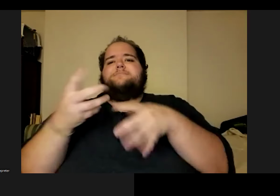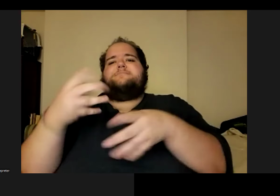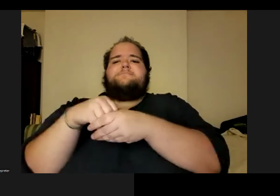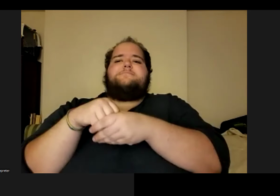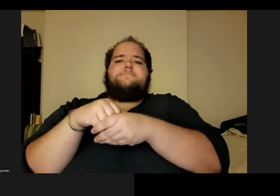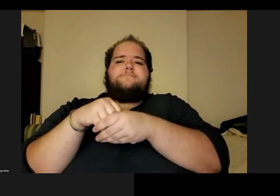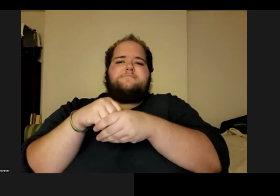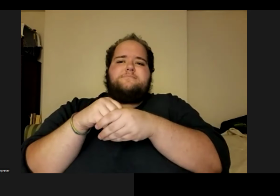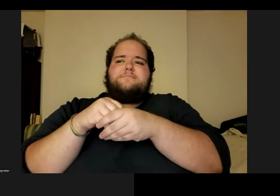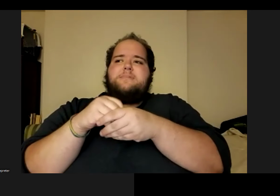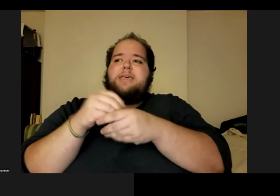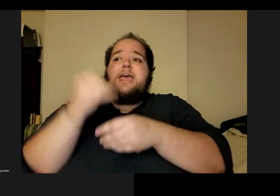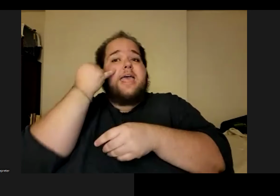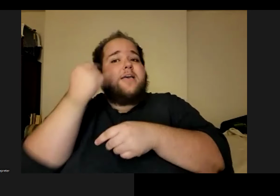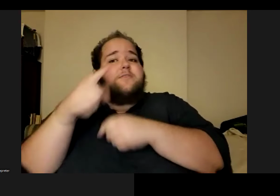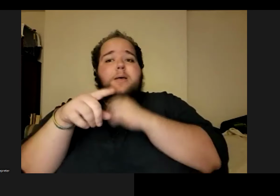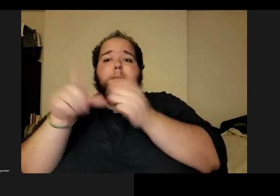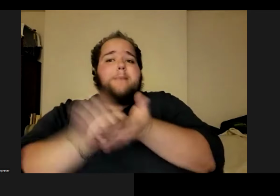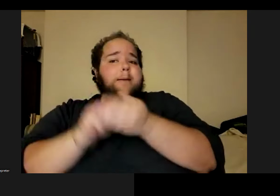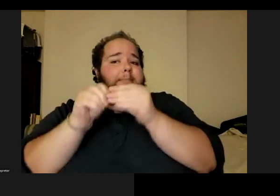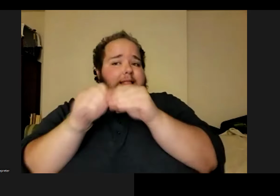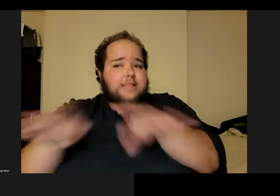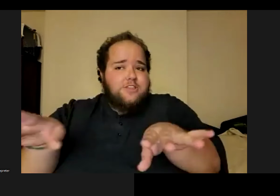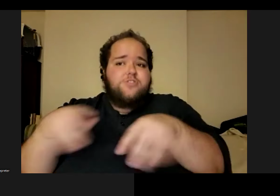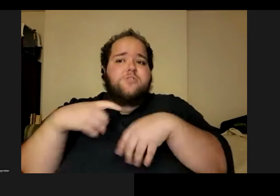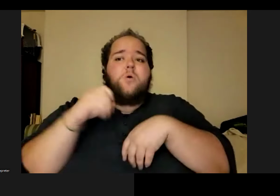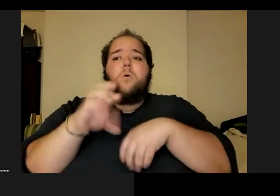published or even like things that you've had presented. Like I know you mentioned